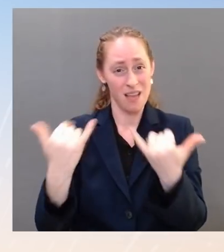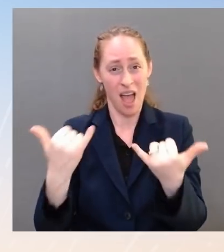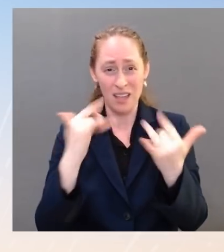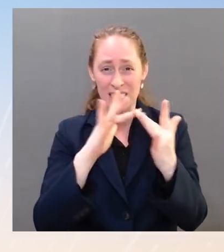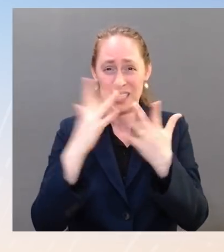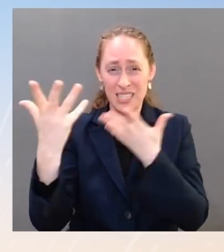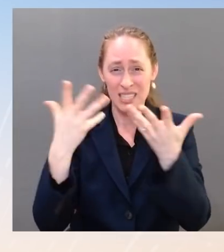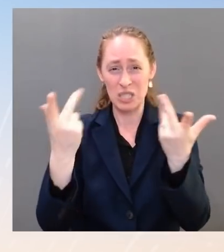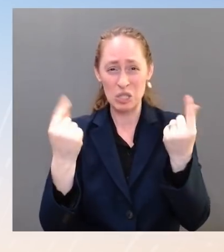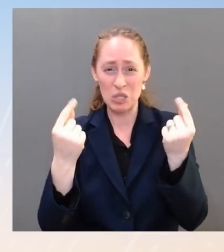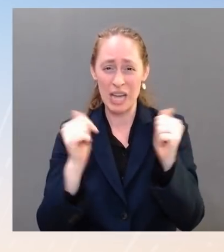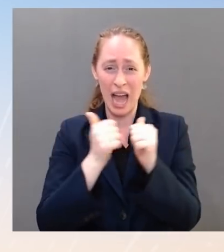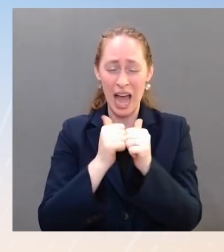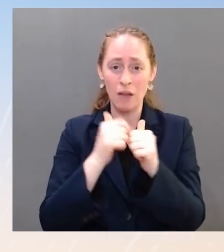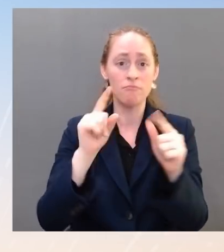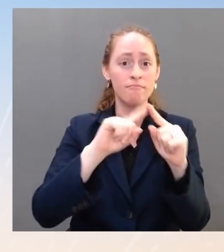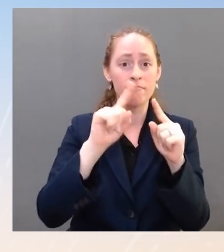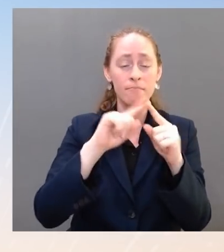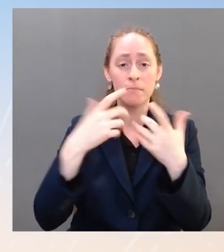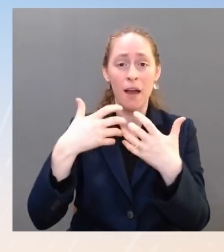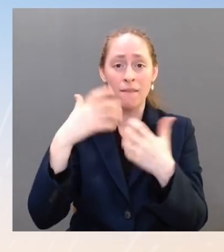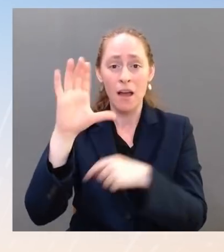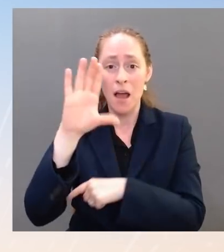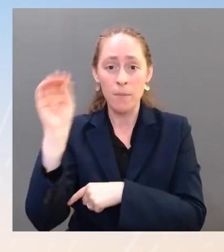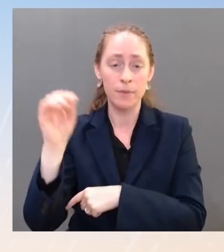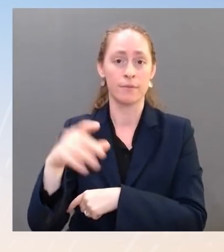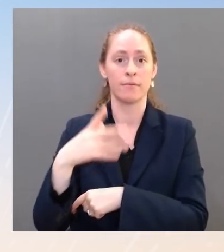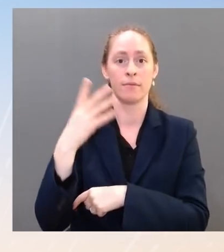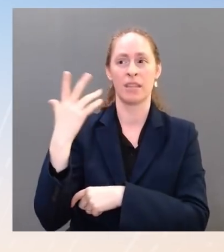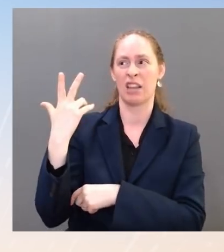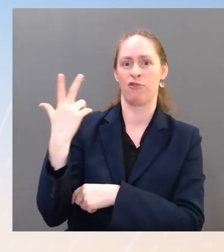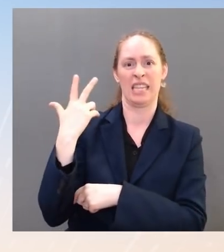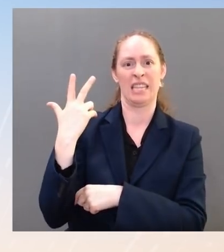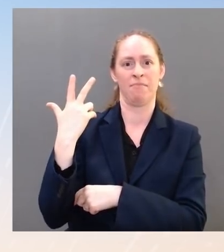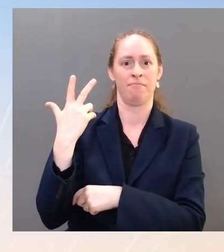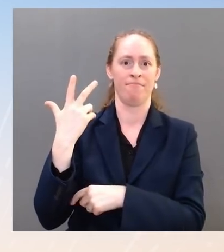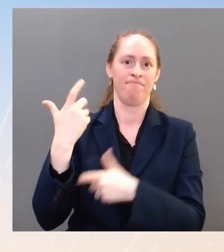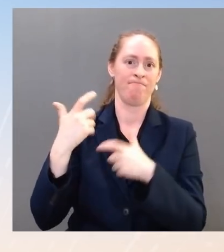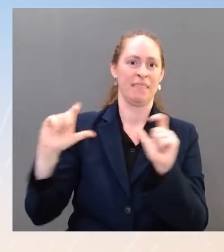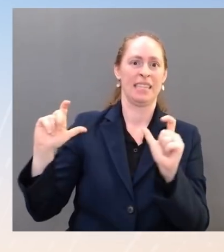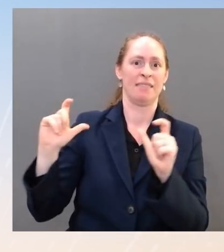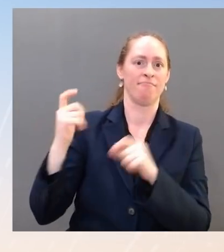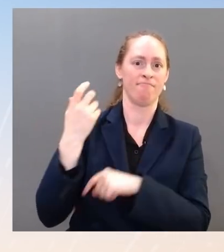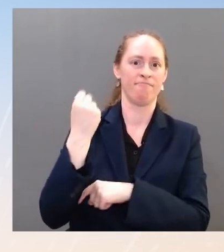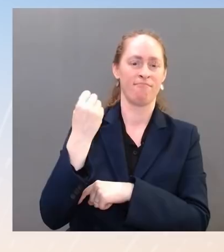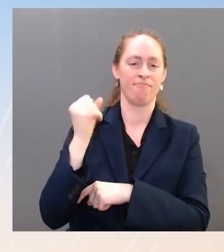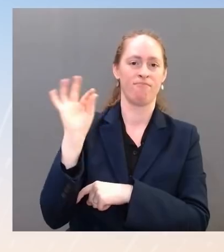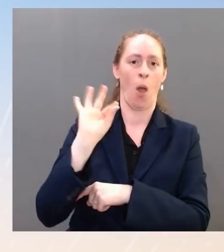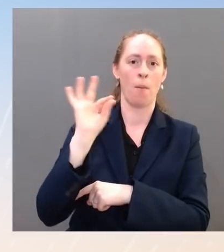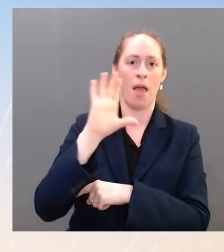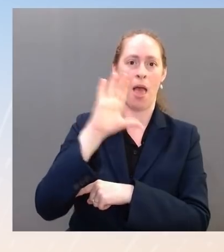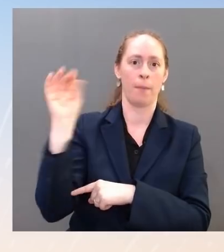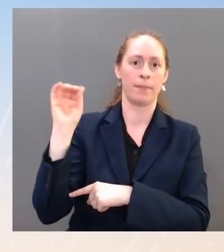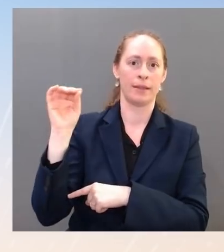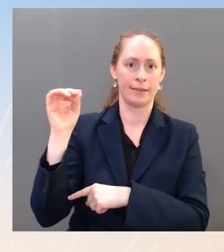the three big manufacturers of infant formula, every major retailer of infant formula,